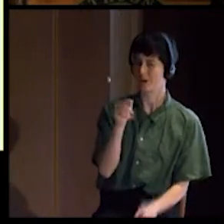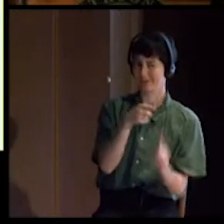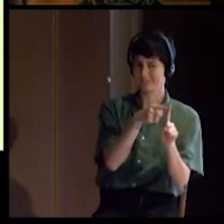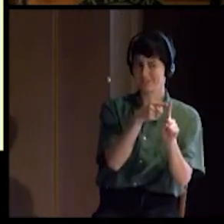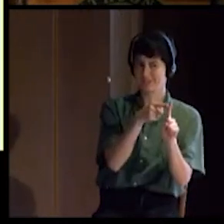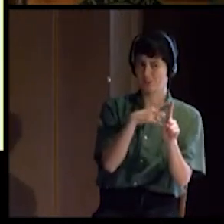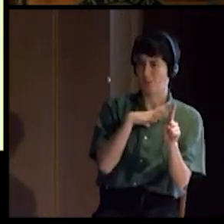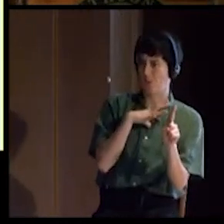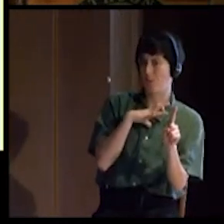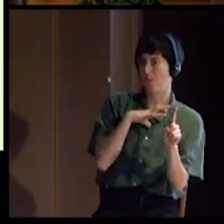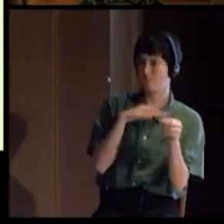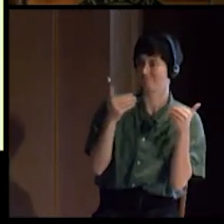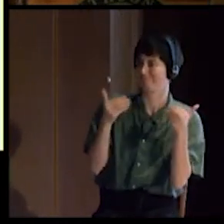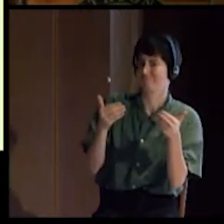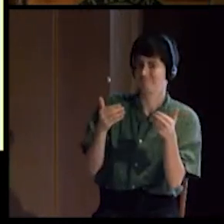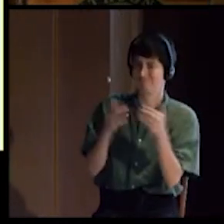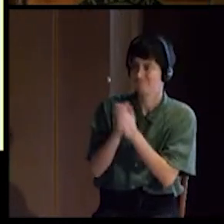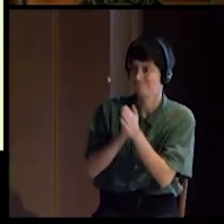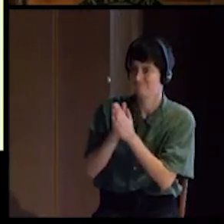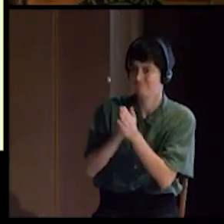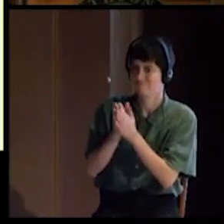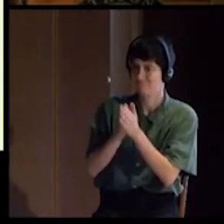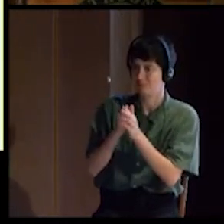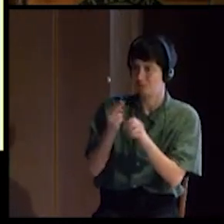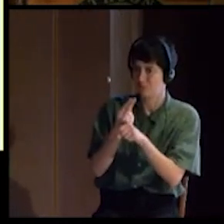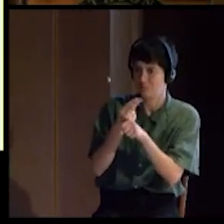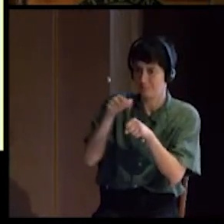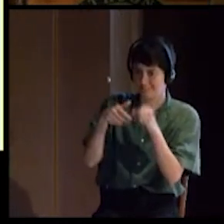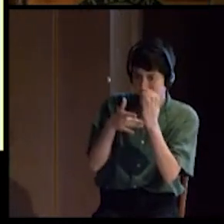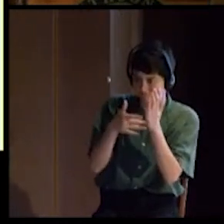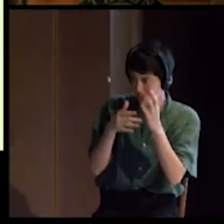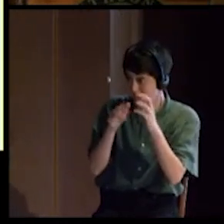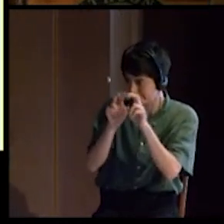And so we measured the brightness of plumage on the back